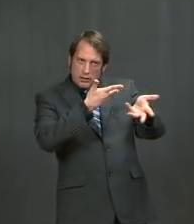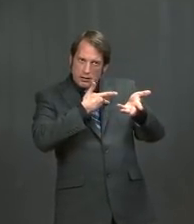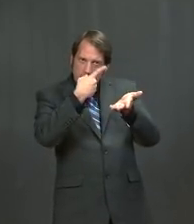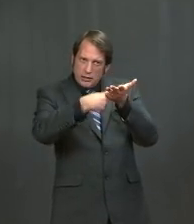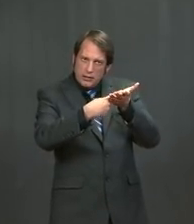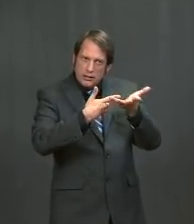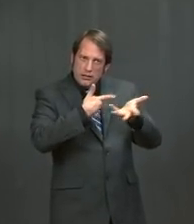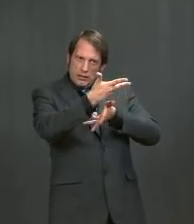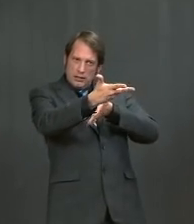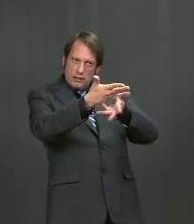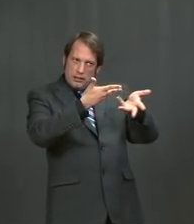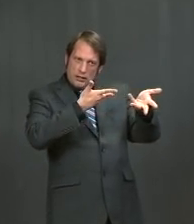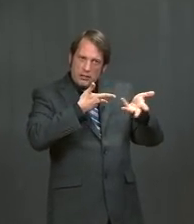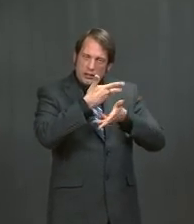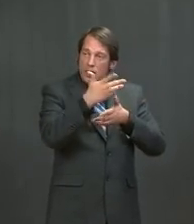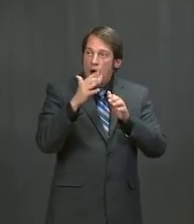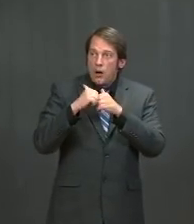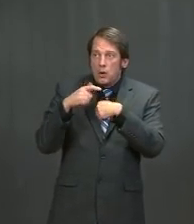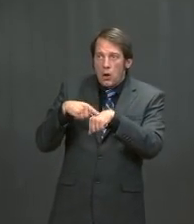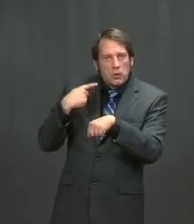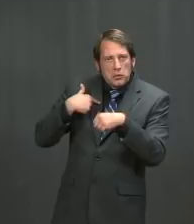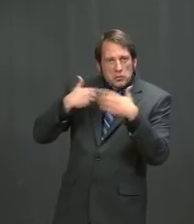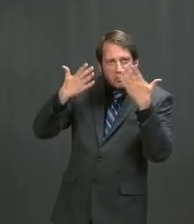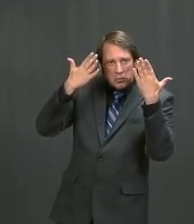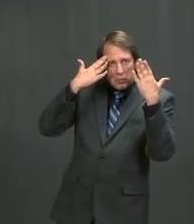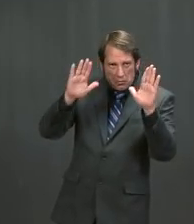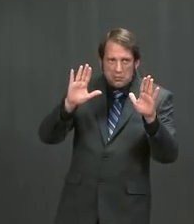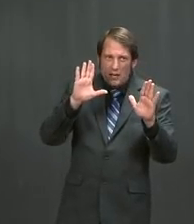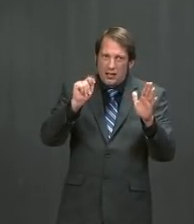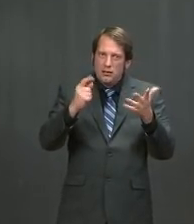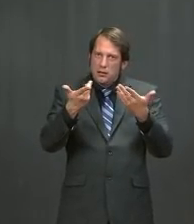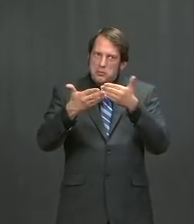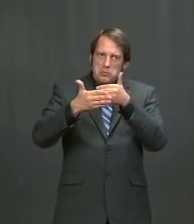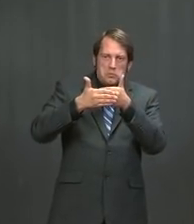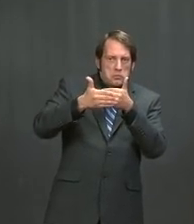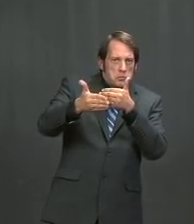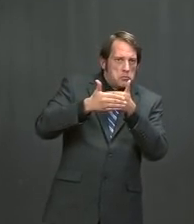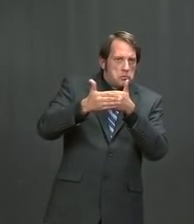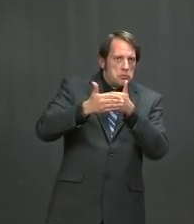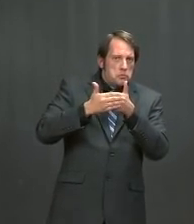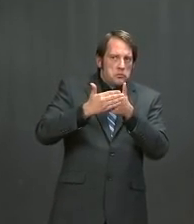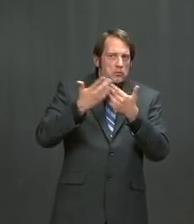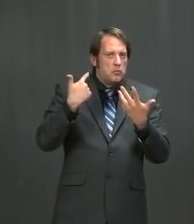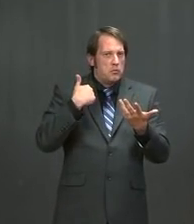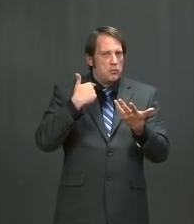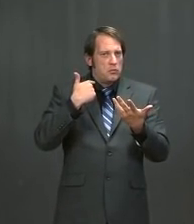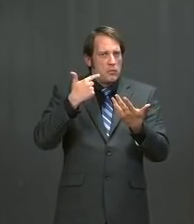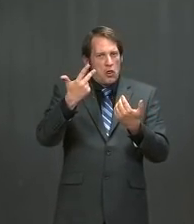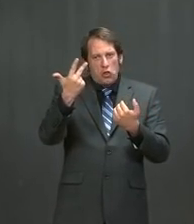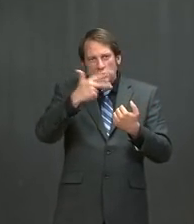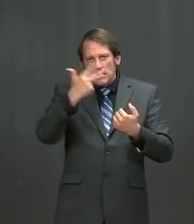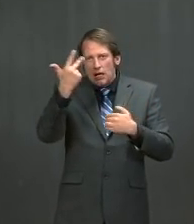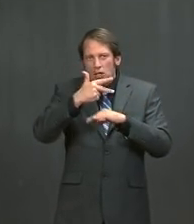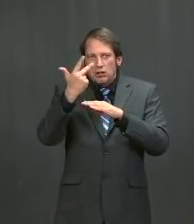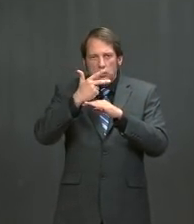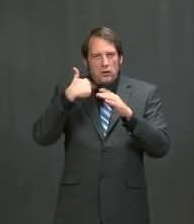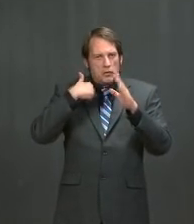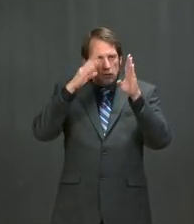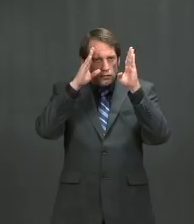what is happening in the coming days is really focused on, you know, indirect talks that are happening through the Europeans.